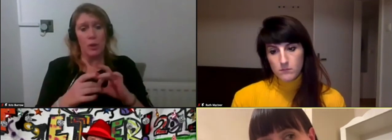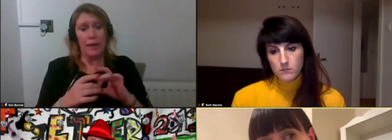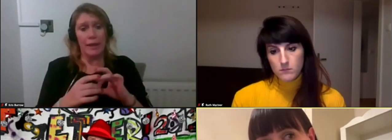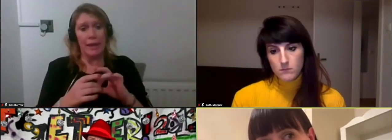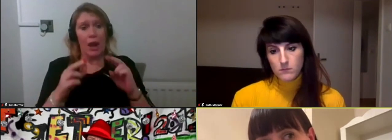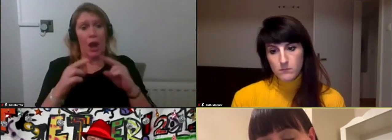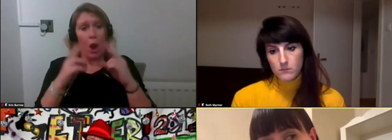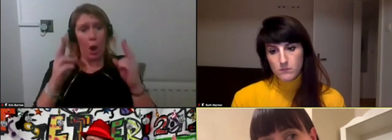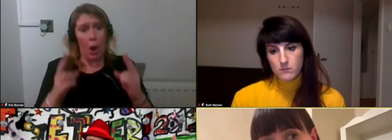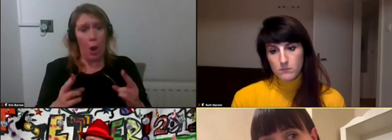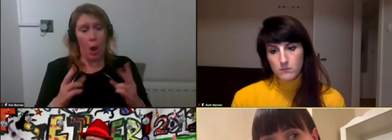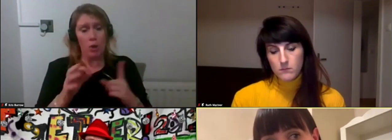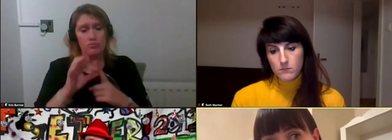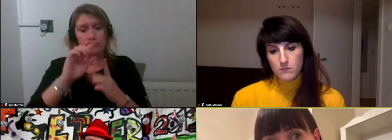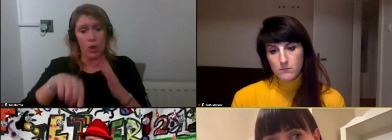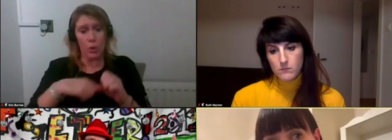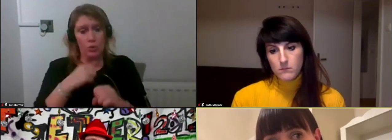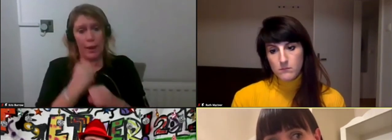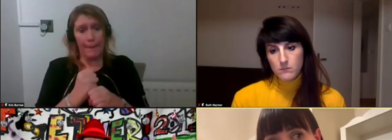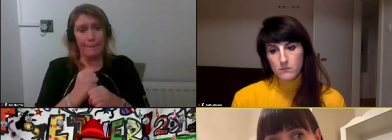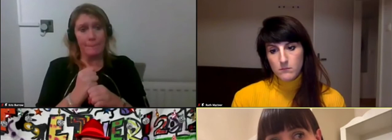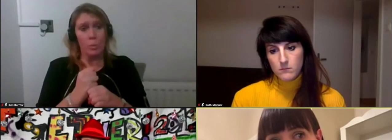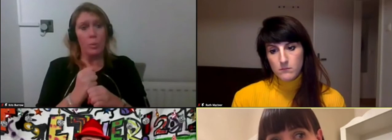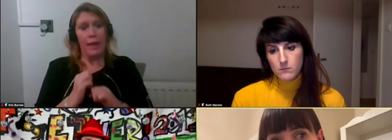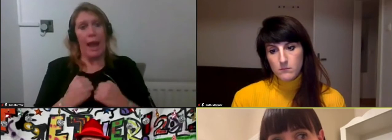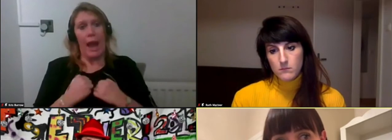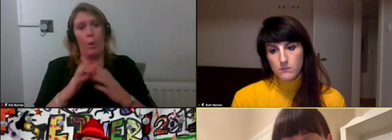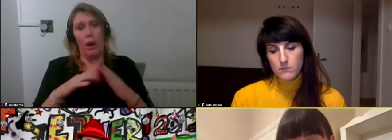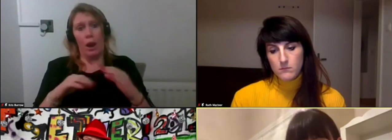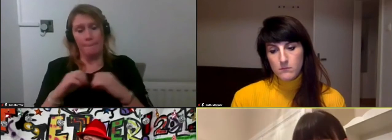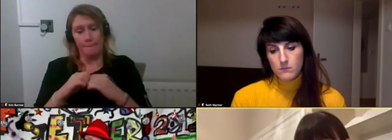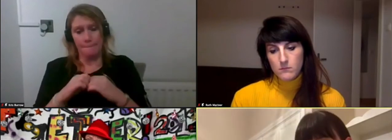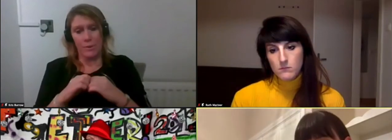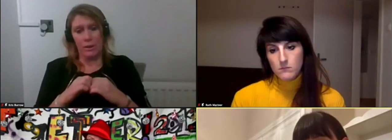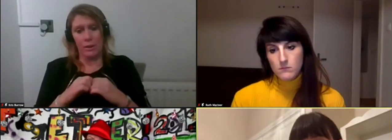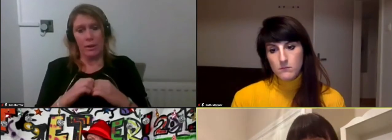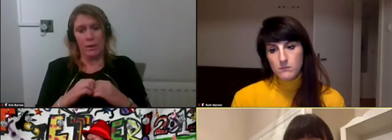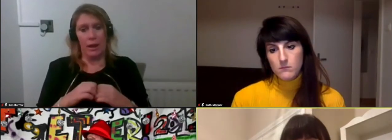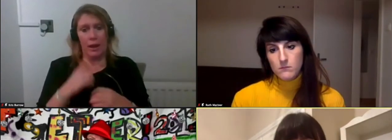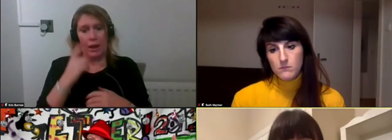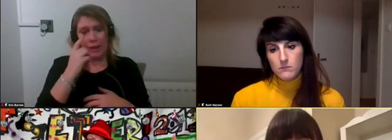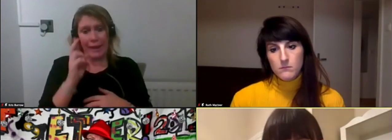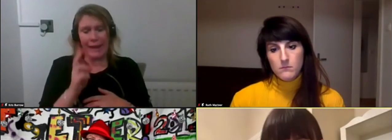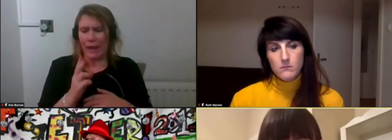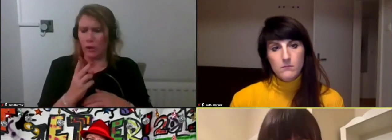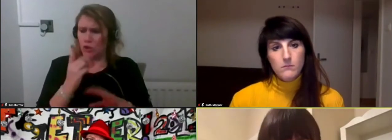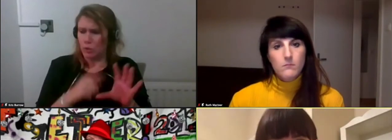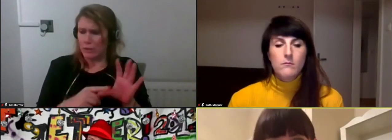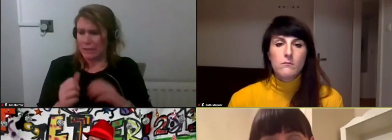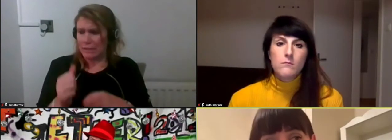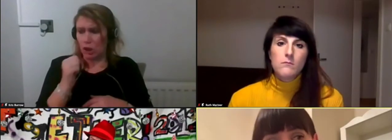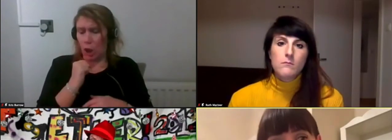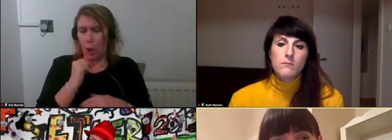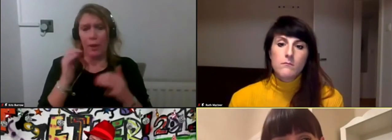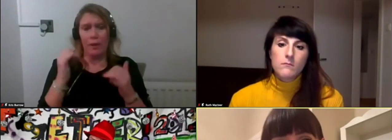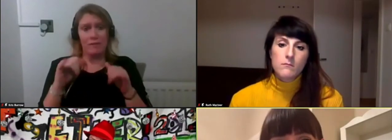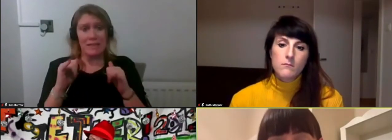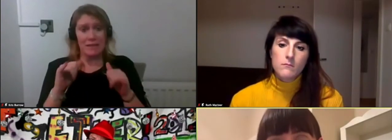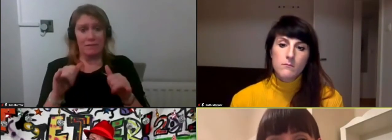created with Bournemouth symphony orchestra, I think again for the festival two years ago, so I won't talk about those